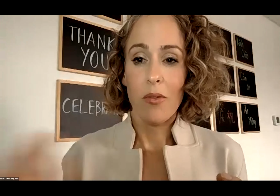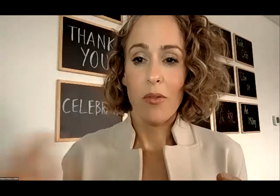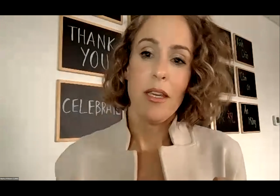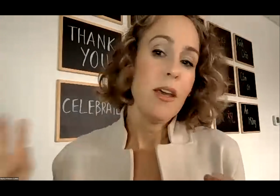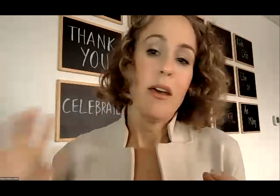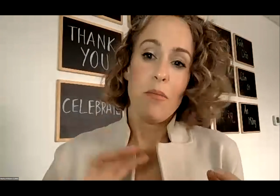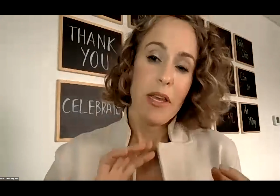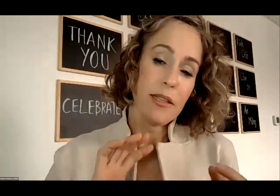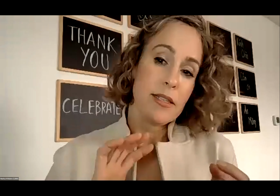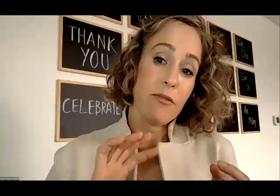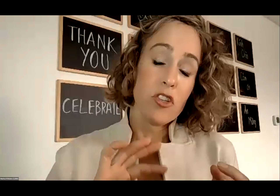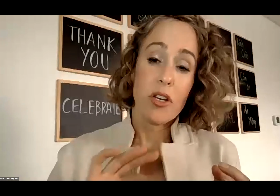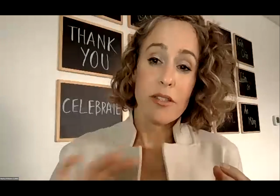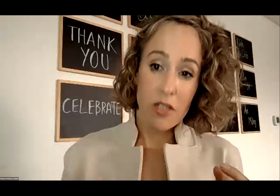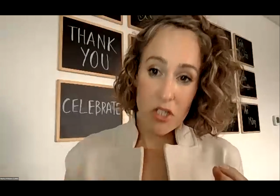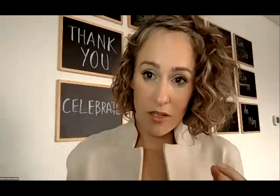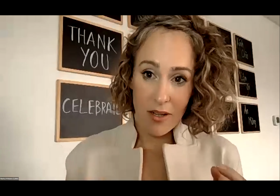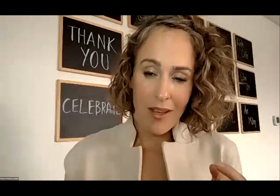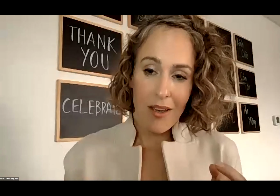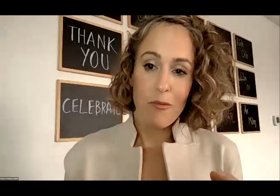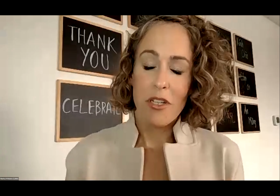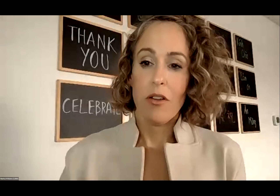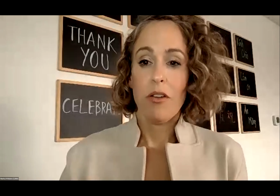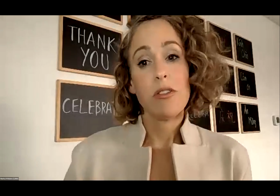only a plan say for translation of materials